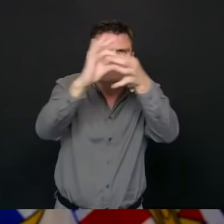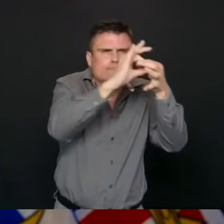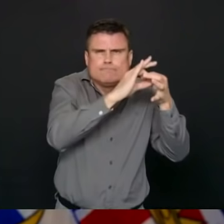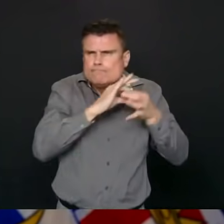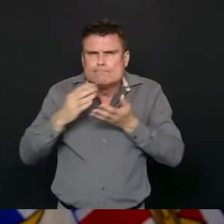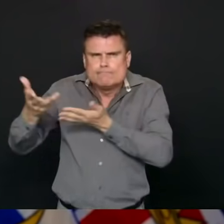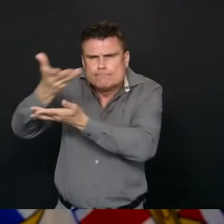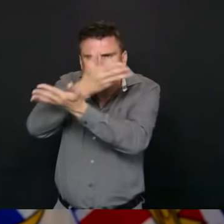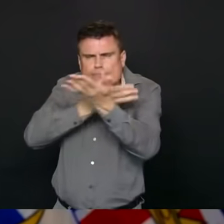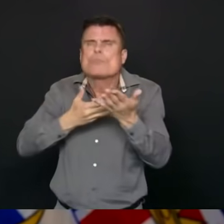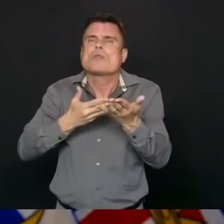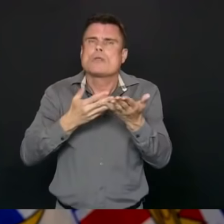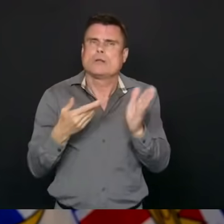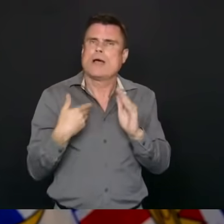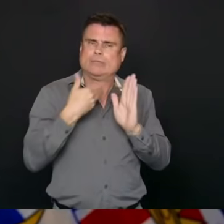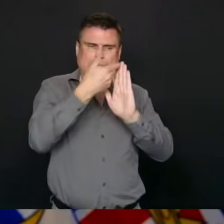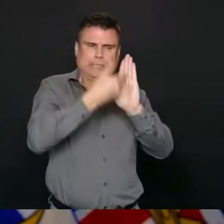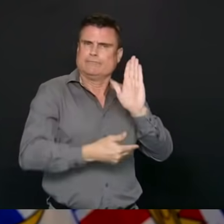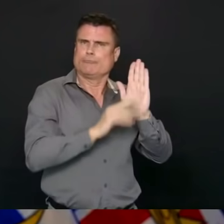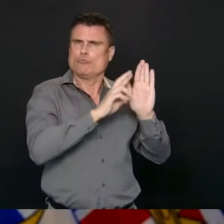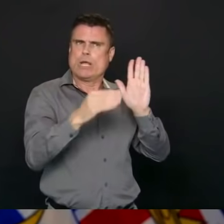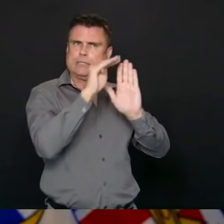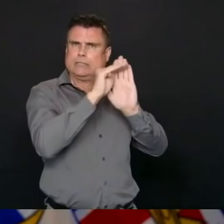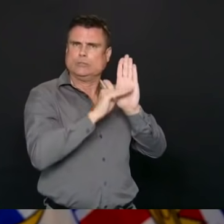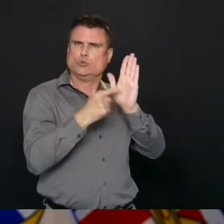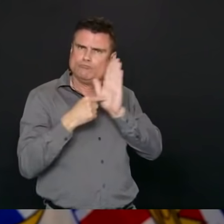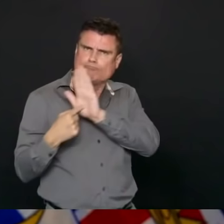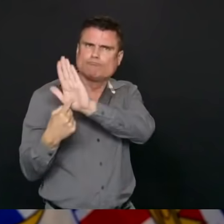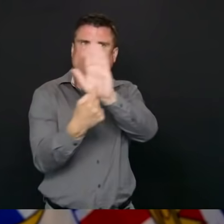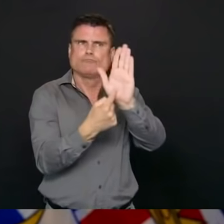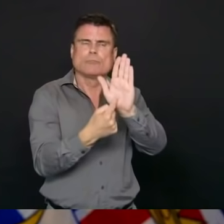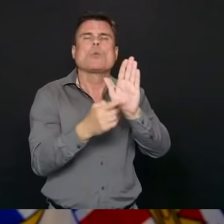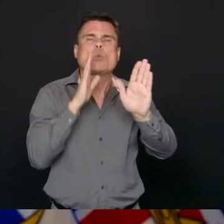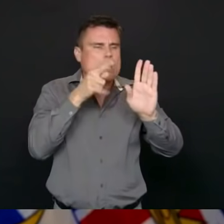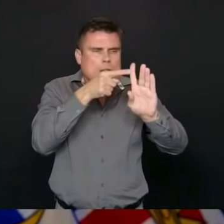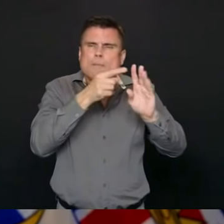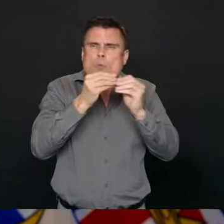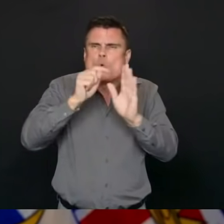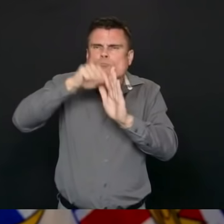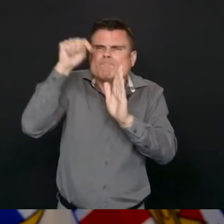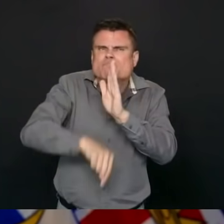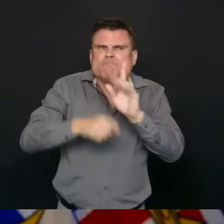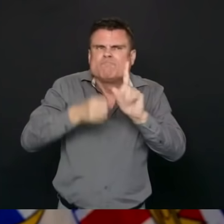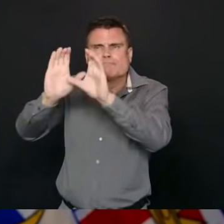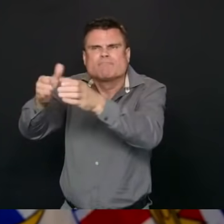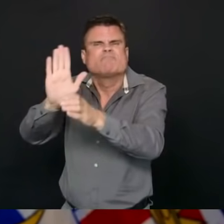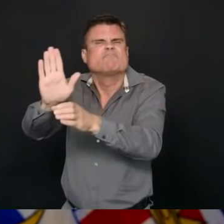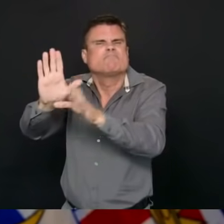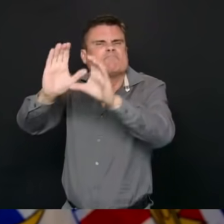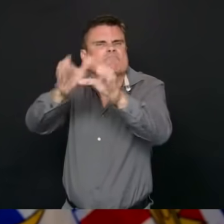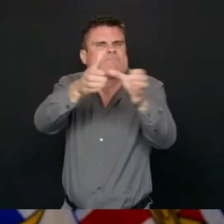associations we are working with and we will have those details for you to follow. Template plans and checklists will be